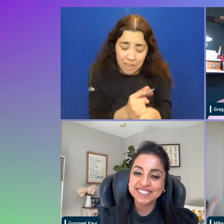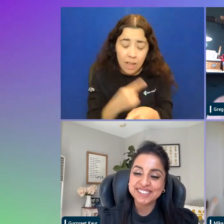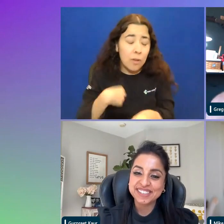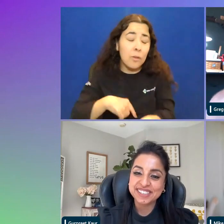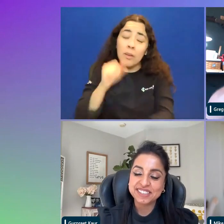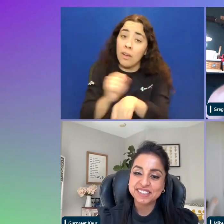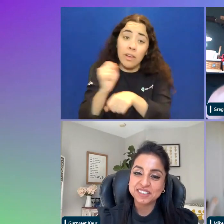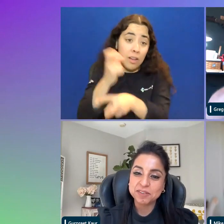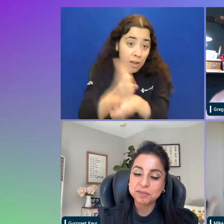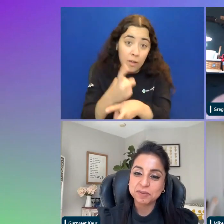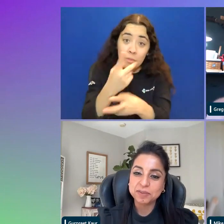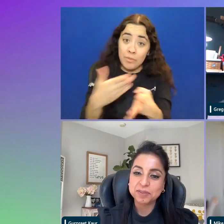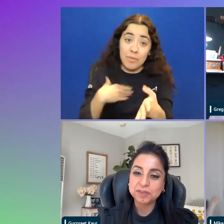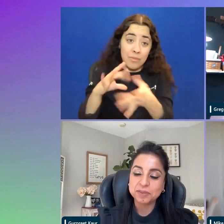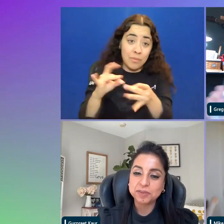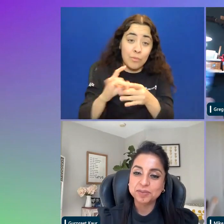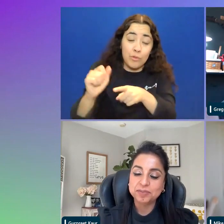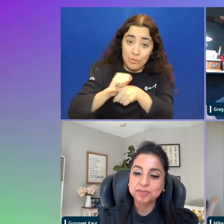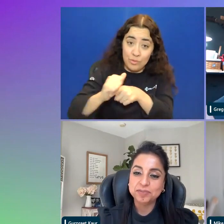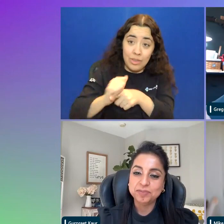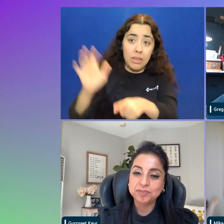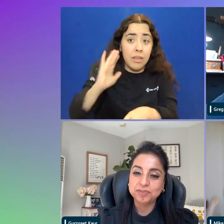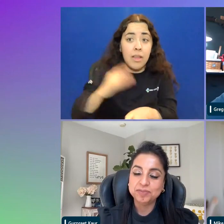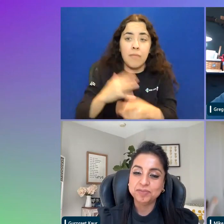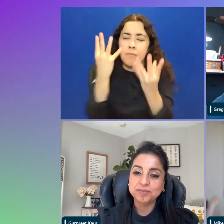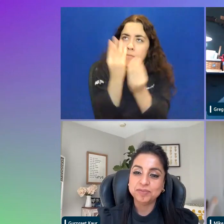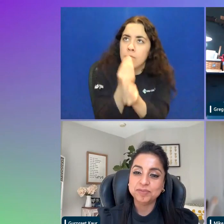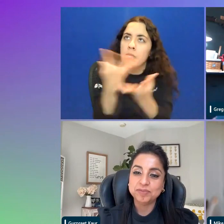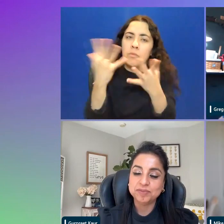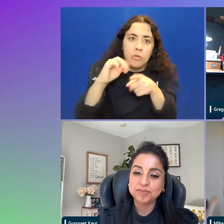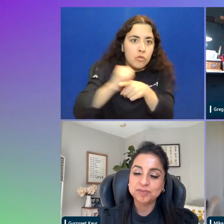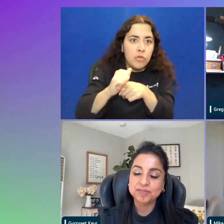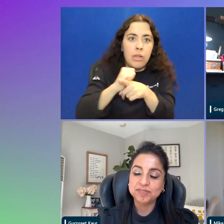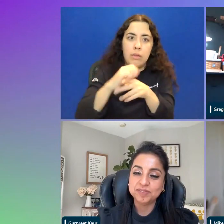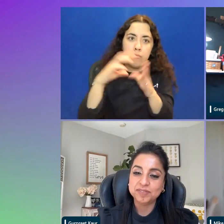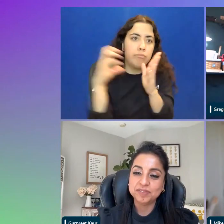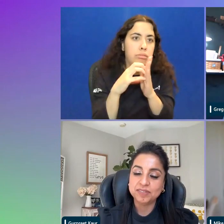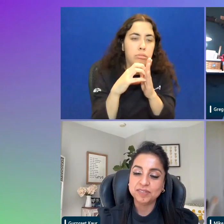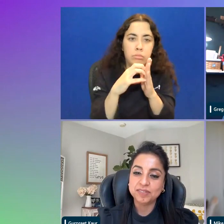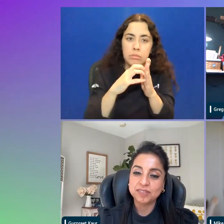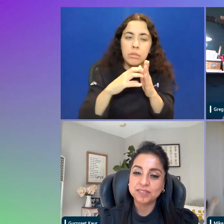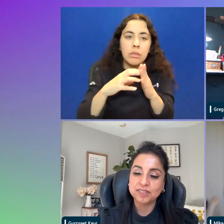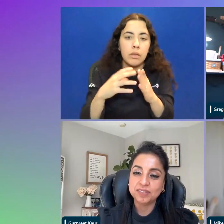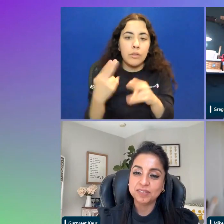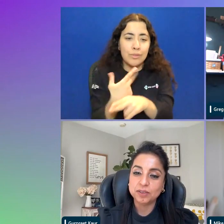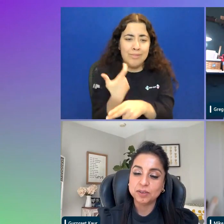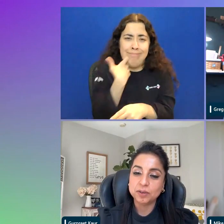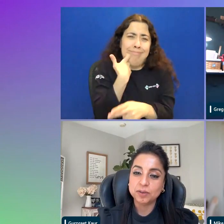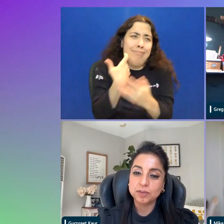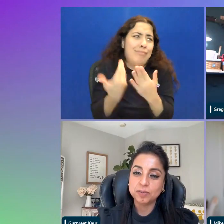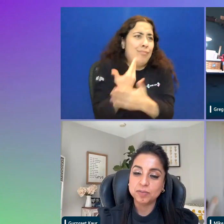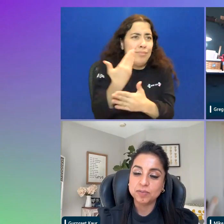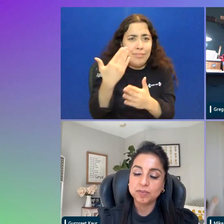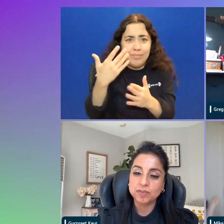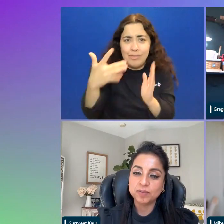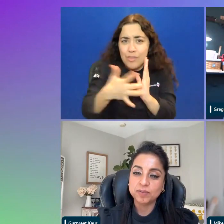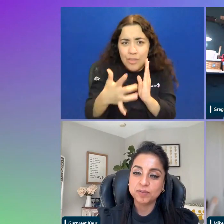one of the things I mentioned was training. And so we built this beautiful training module and we use the latest technology for interaction. And it was gorgeous